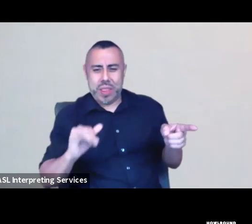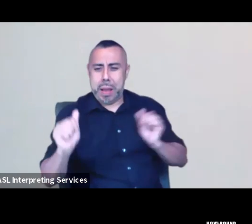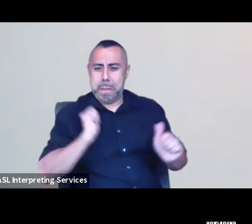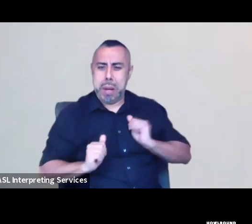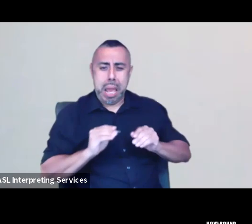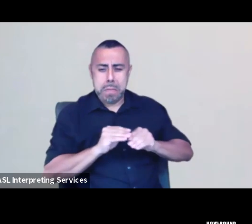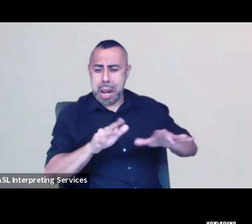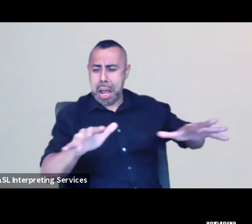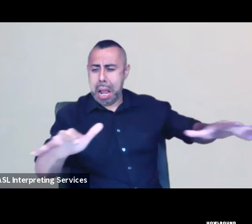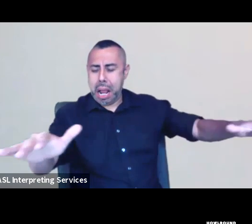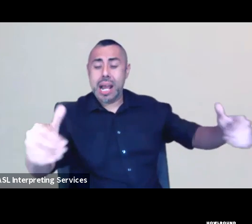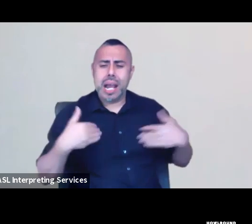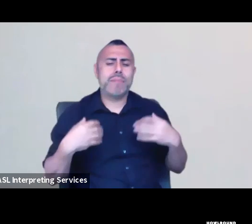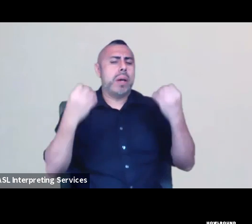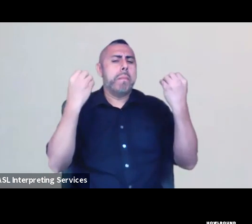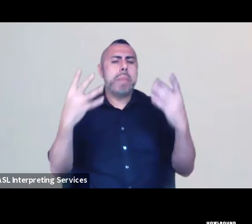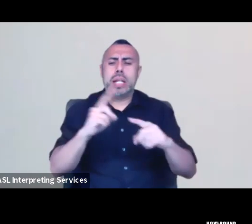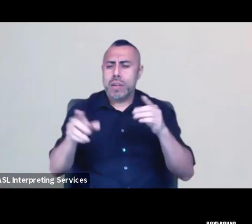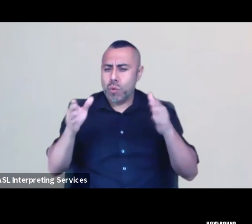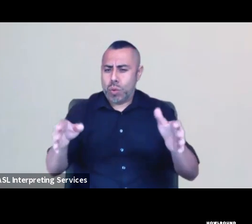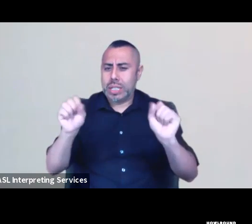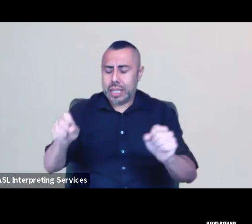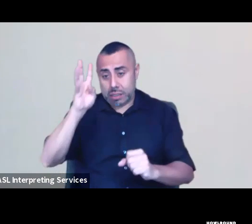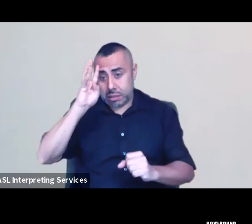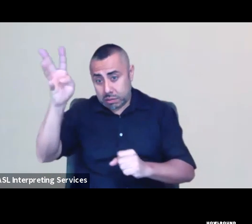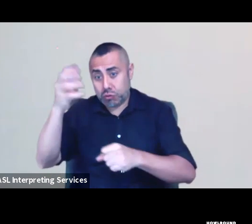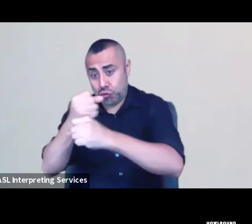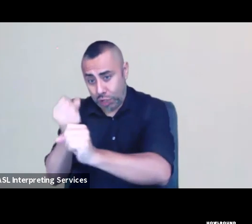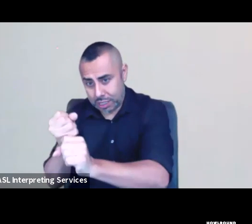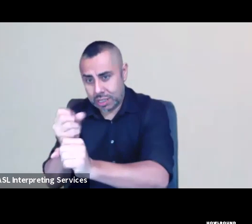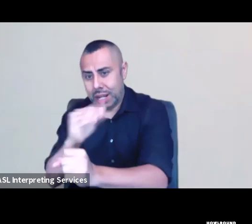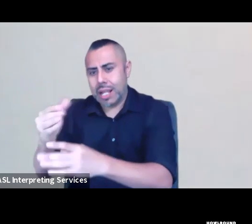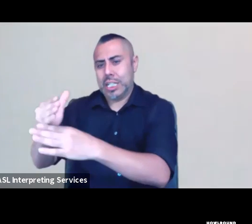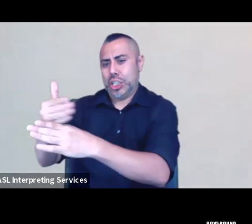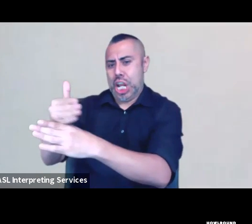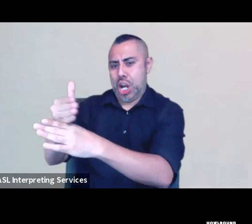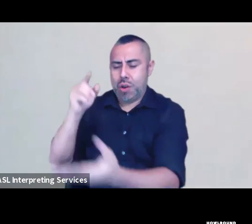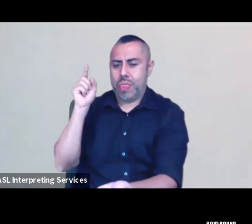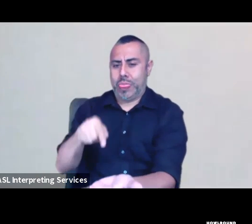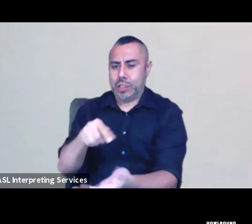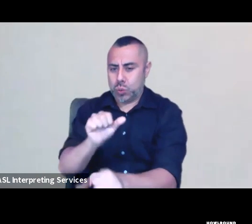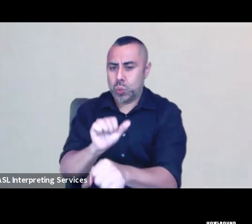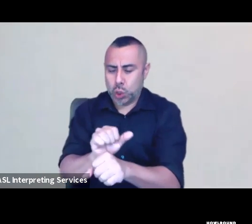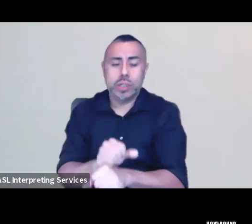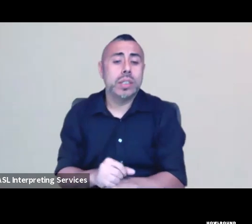and share this work. I would also recommend that you reach out